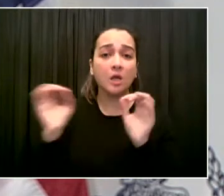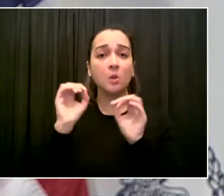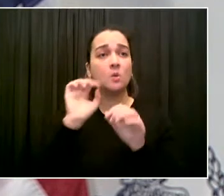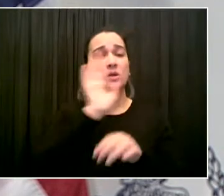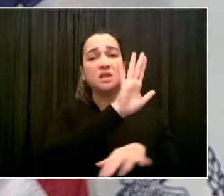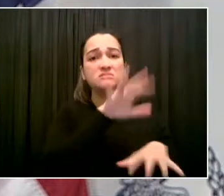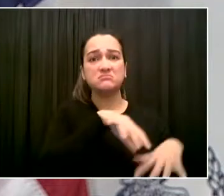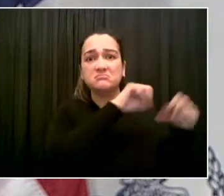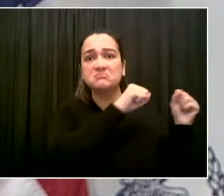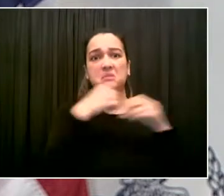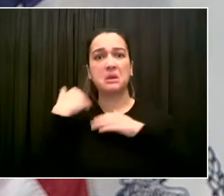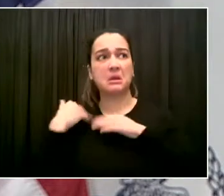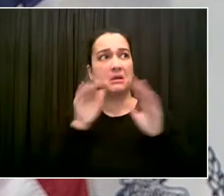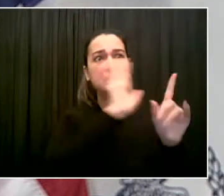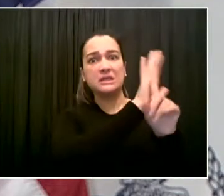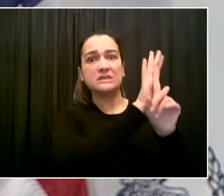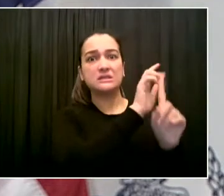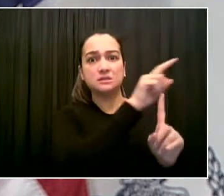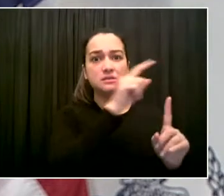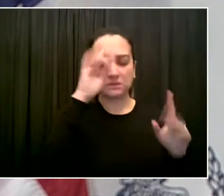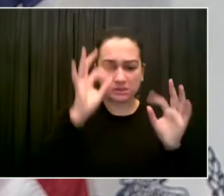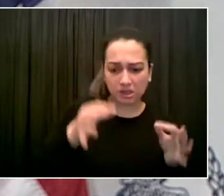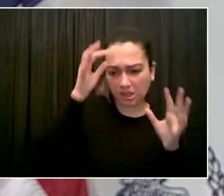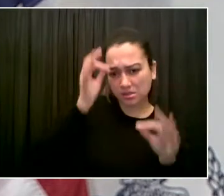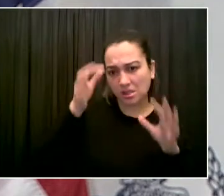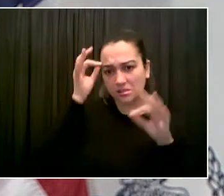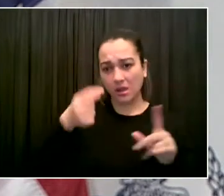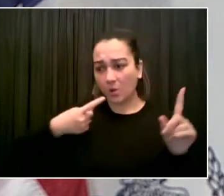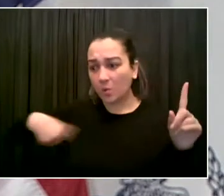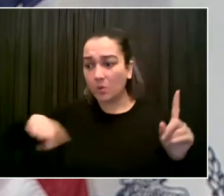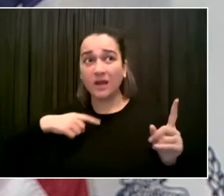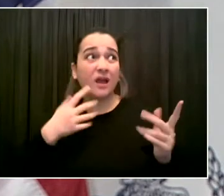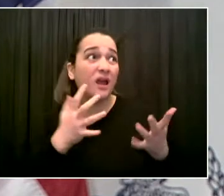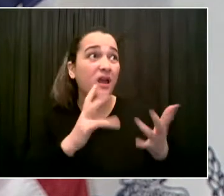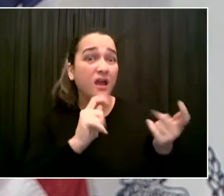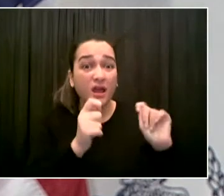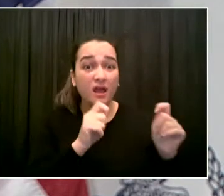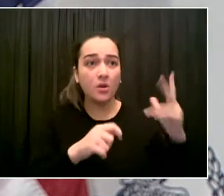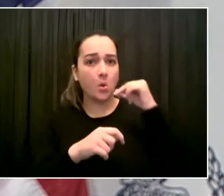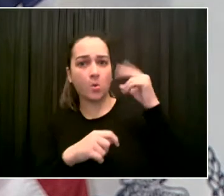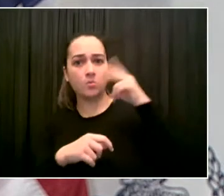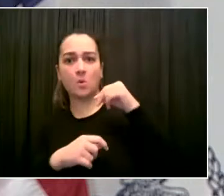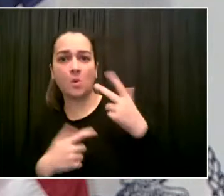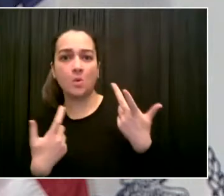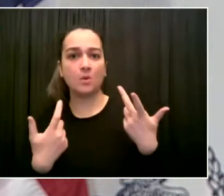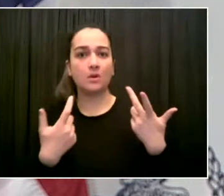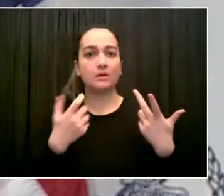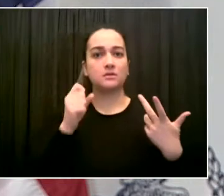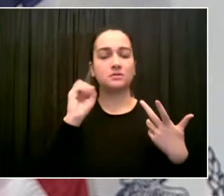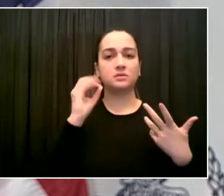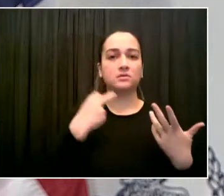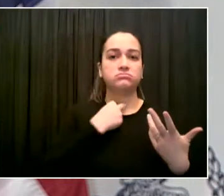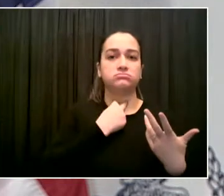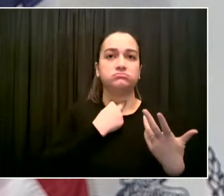DEALING WITH DECISIONS HE MADE TTT HARWEE E RIGHT OR WRONG.